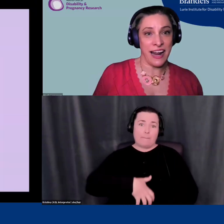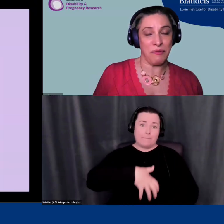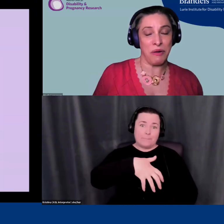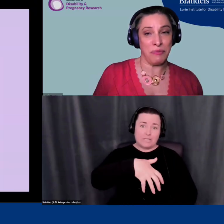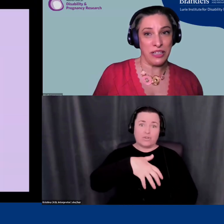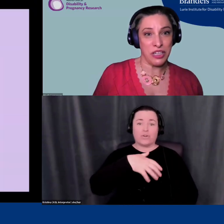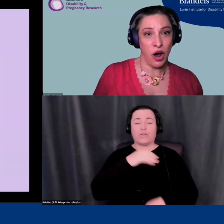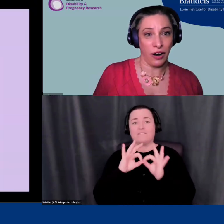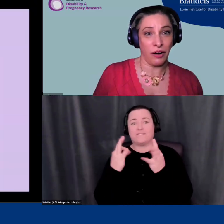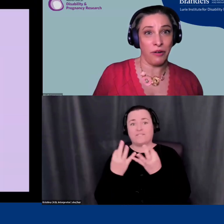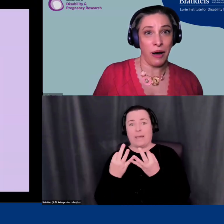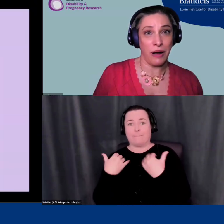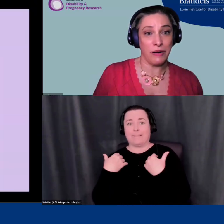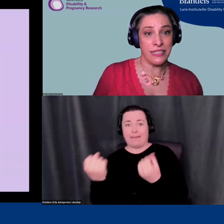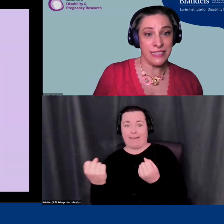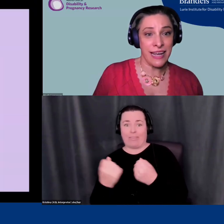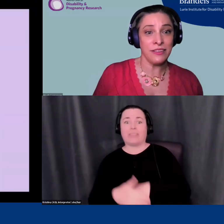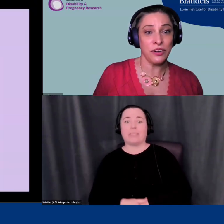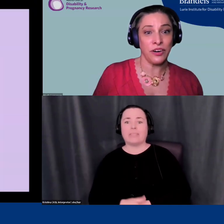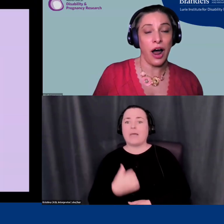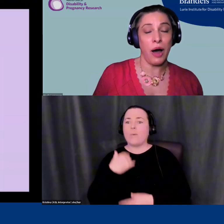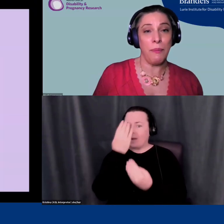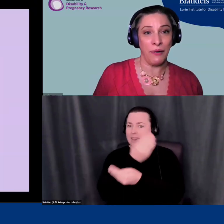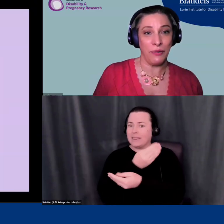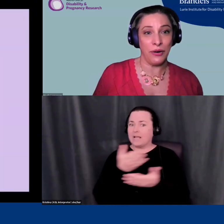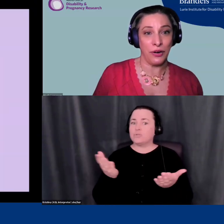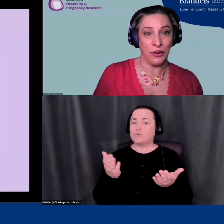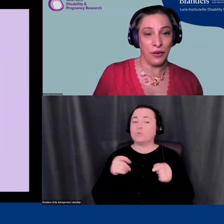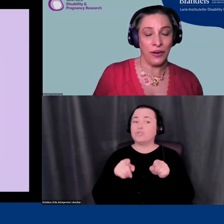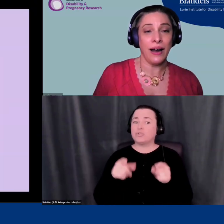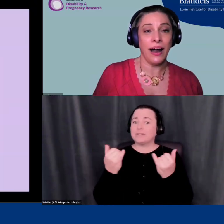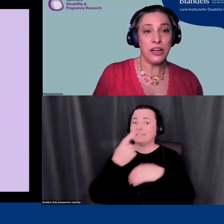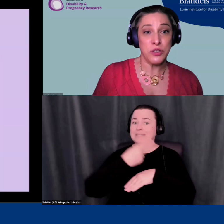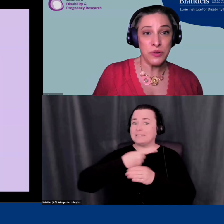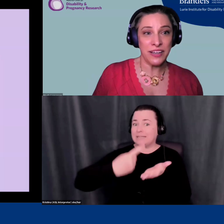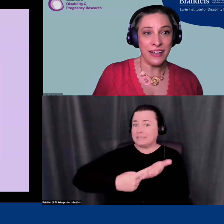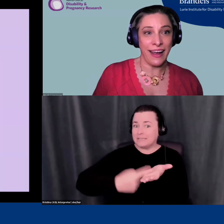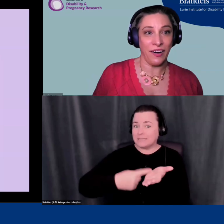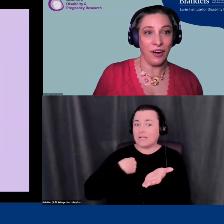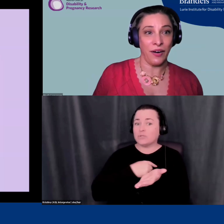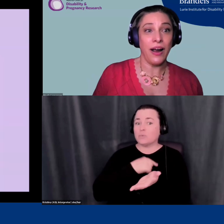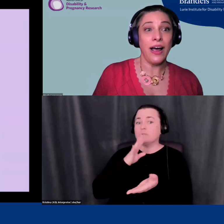today, when we talked to Taylor about her doula care,